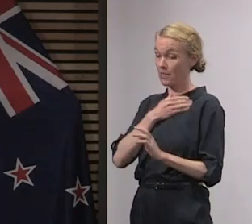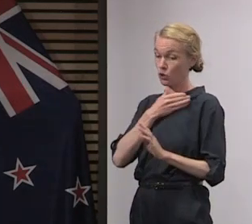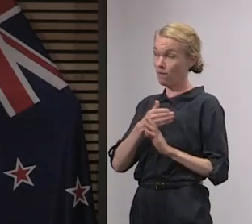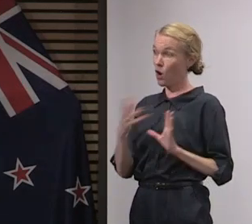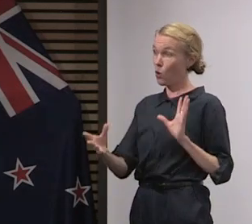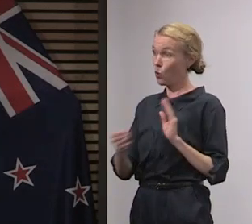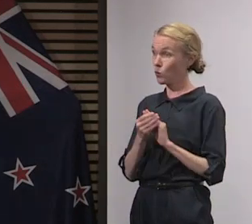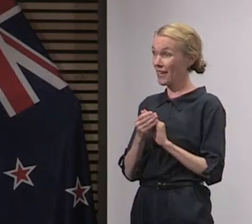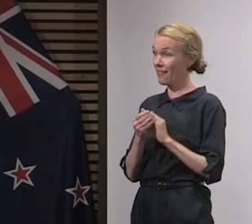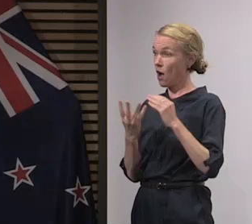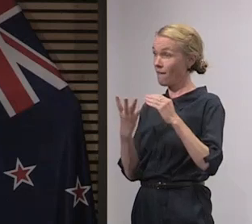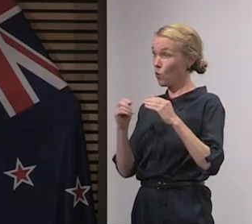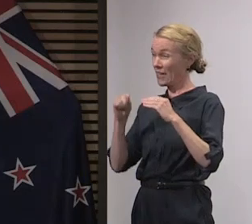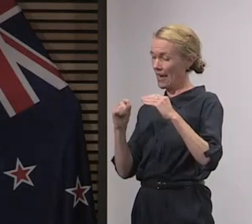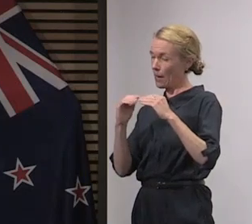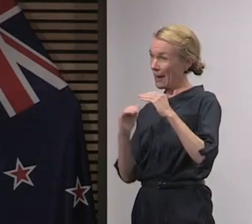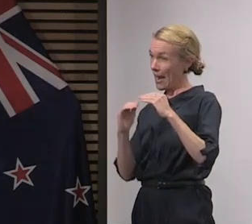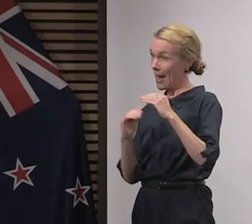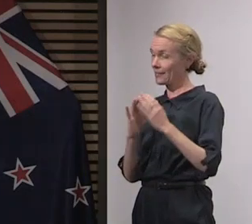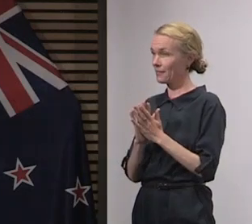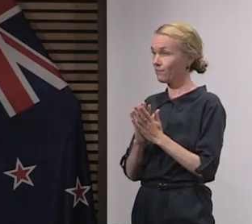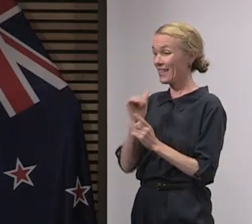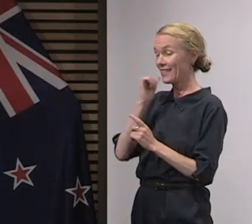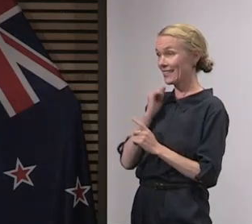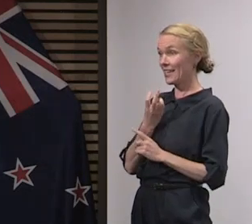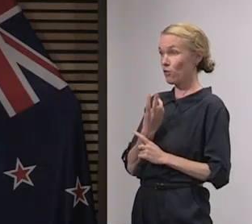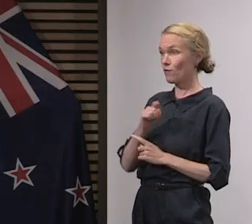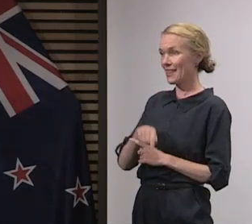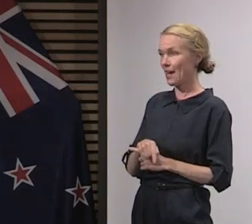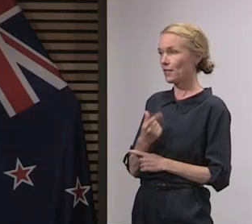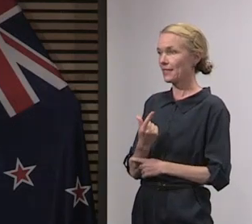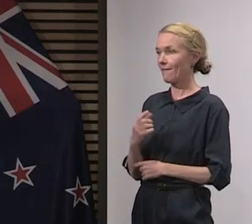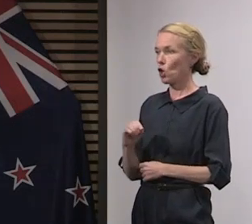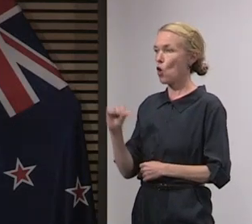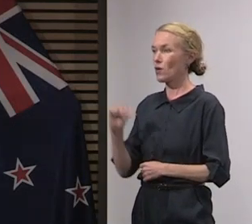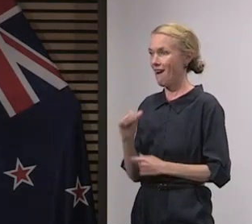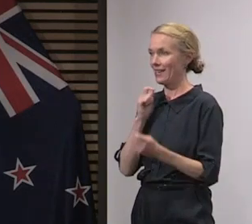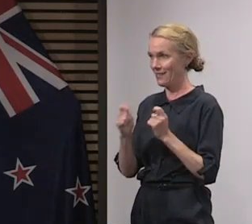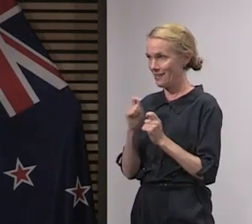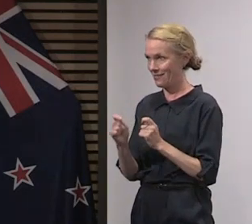per day. The total number of lab tests completed now is